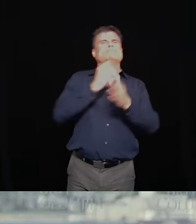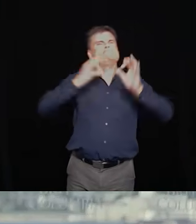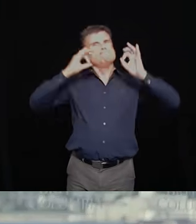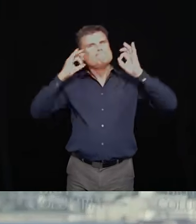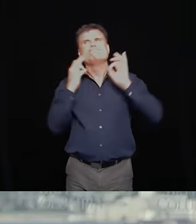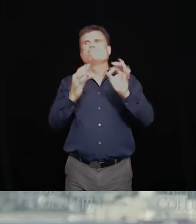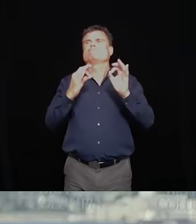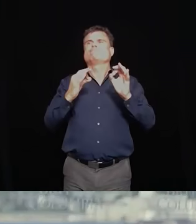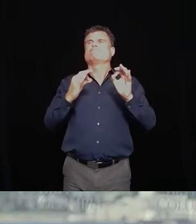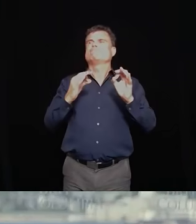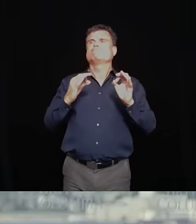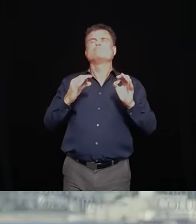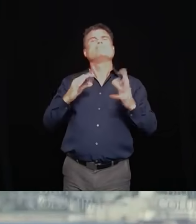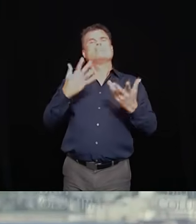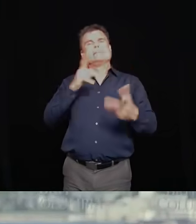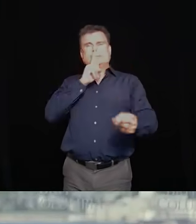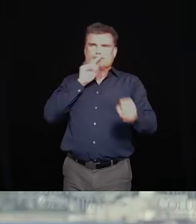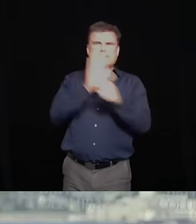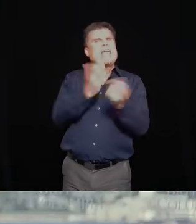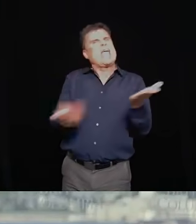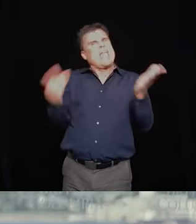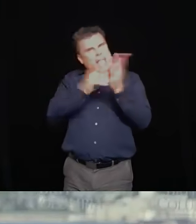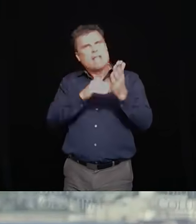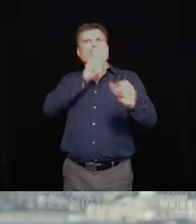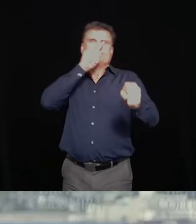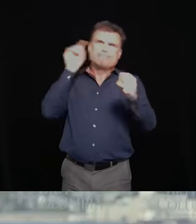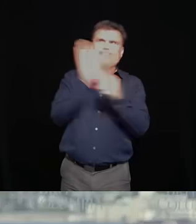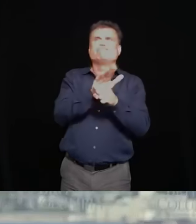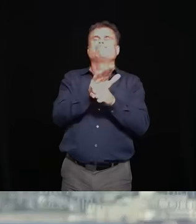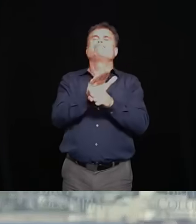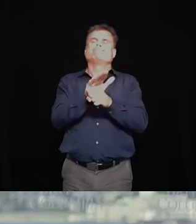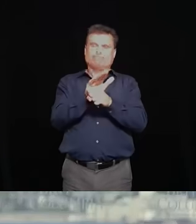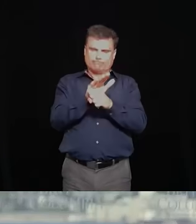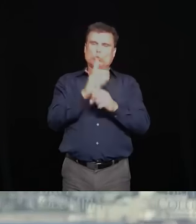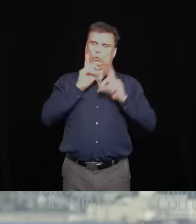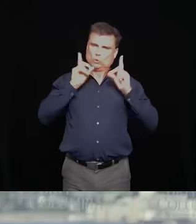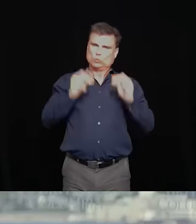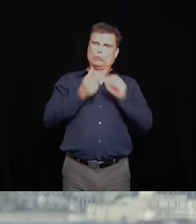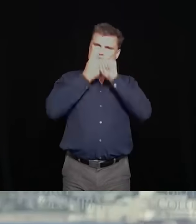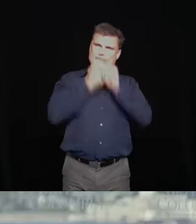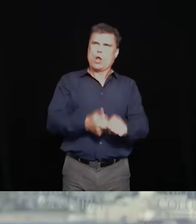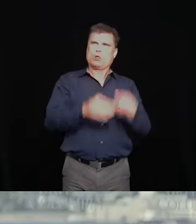renewed our commitment to allow us to keep up with new demands on surgeries and complete